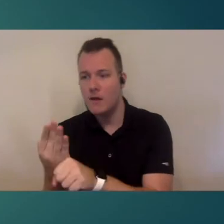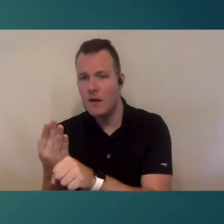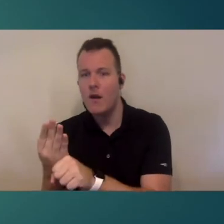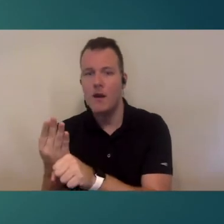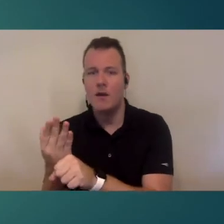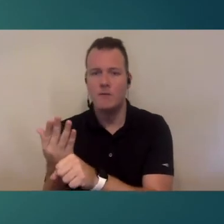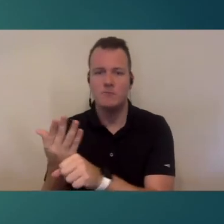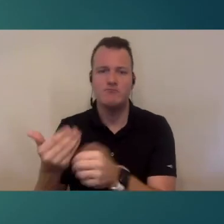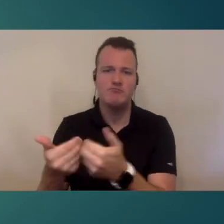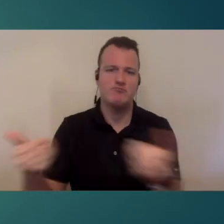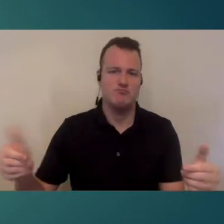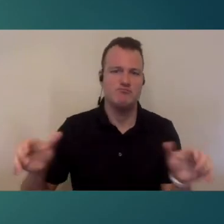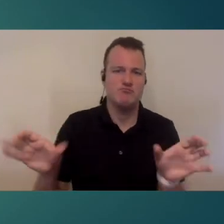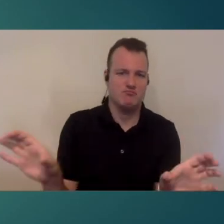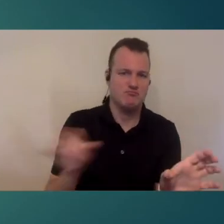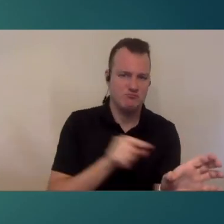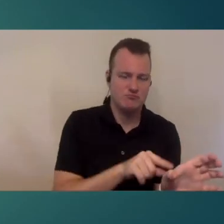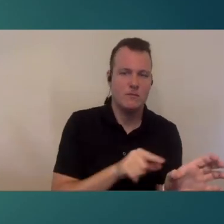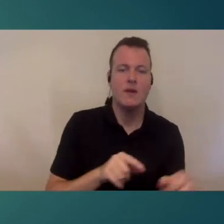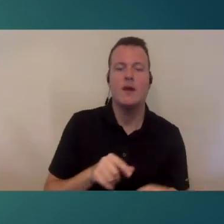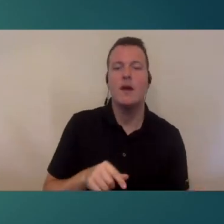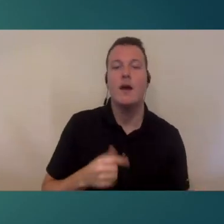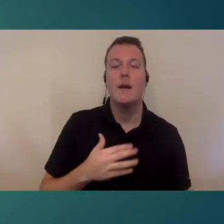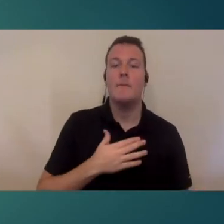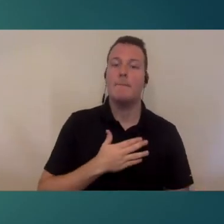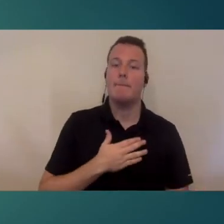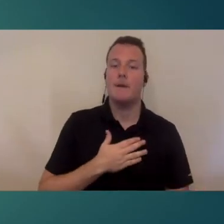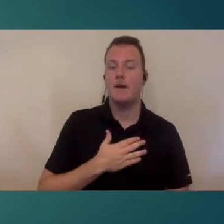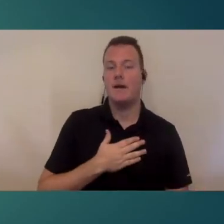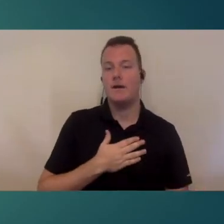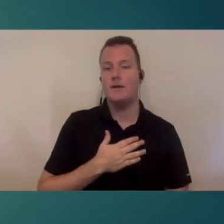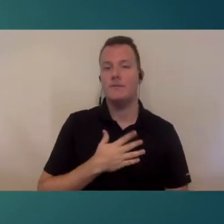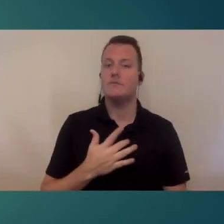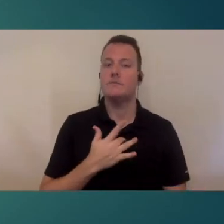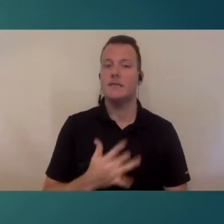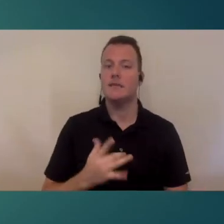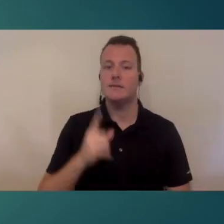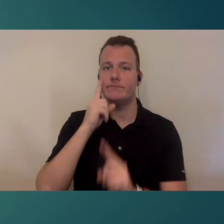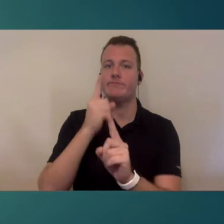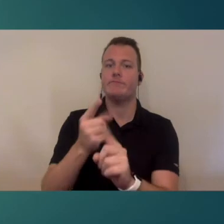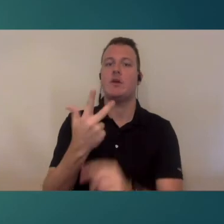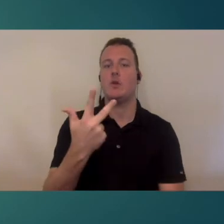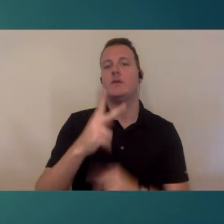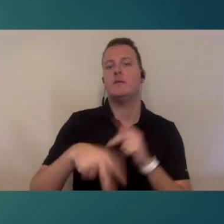positions. But I tend to look for three different references. I like to have one